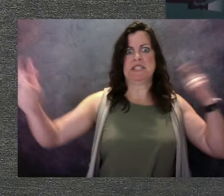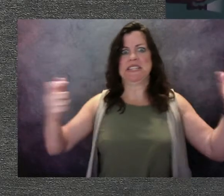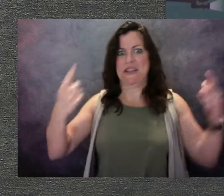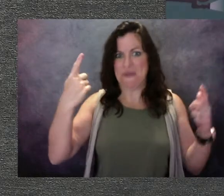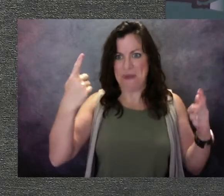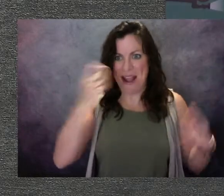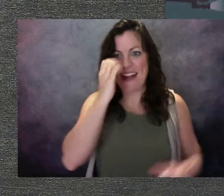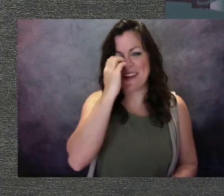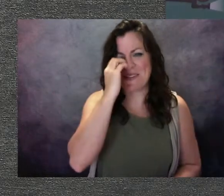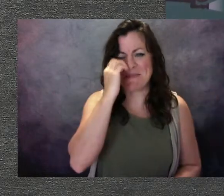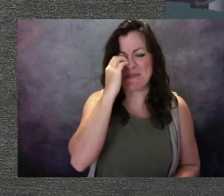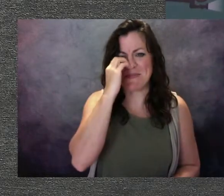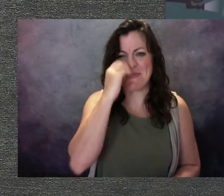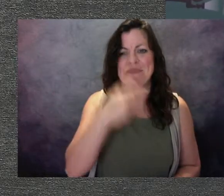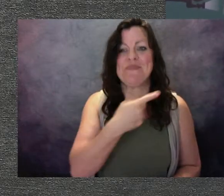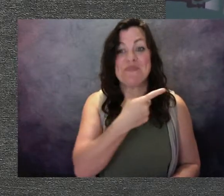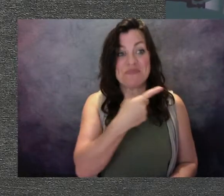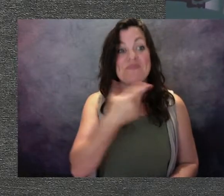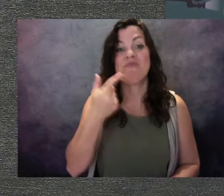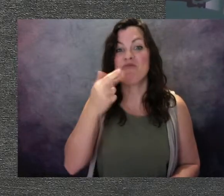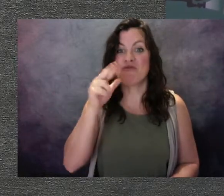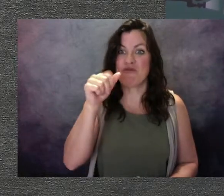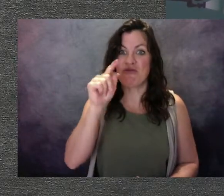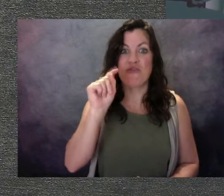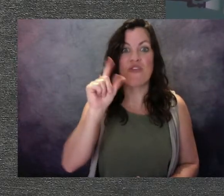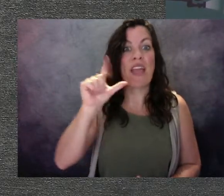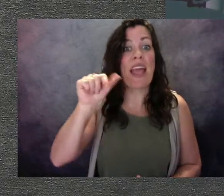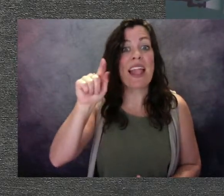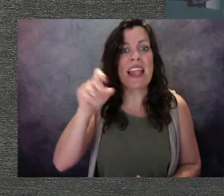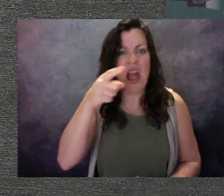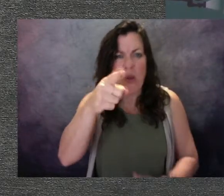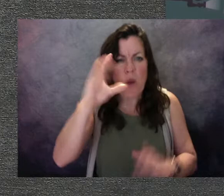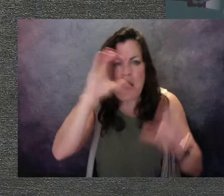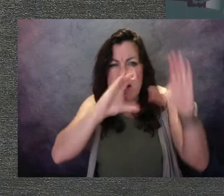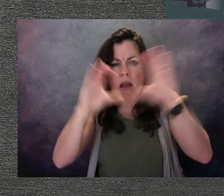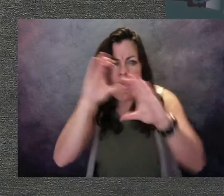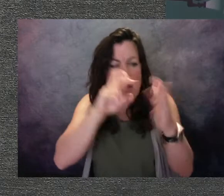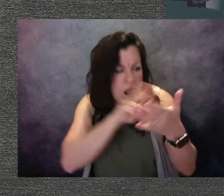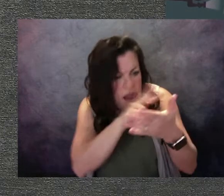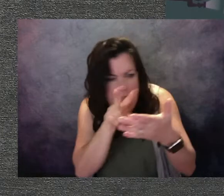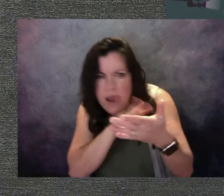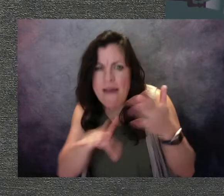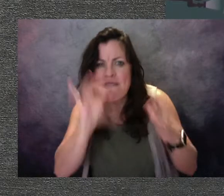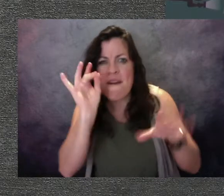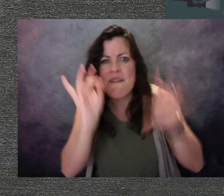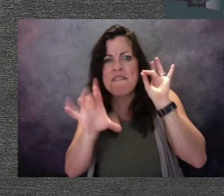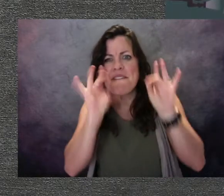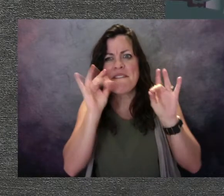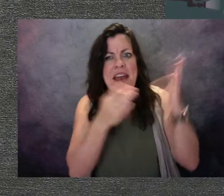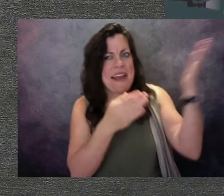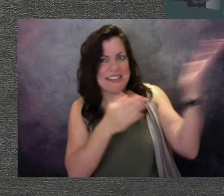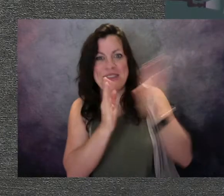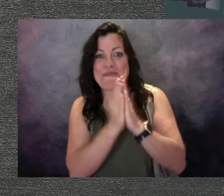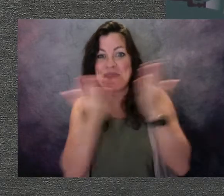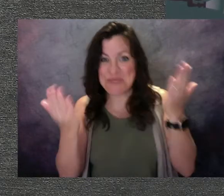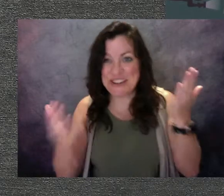Here's a great lakes seek and find all these fun things to do are hidden in the book somewhere.